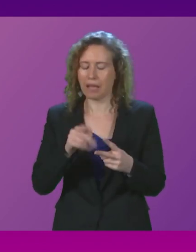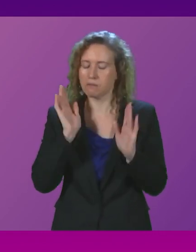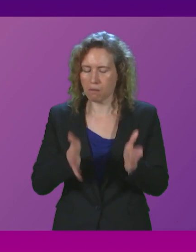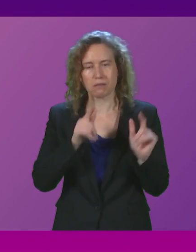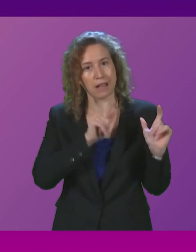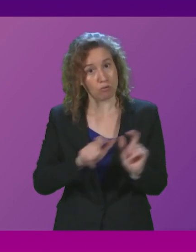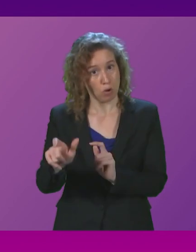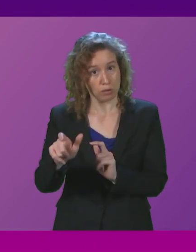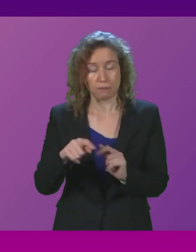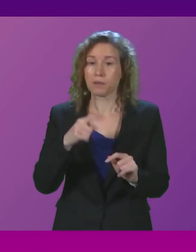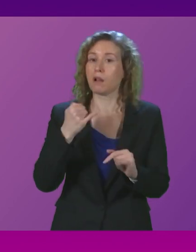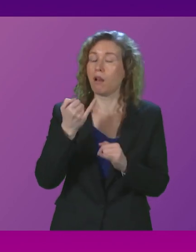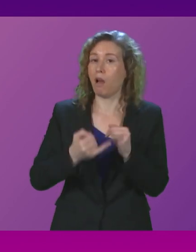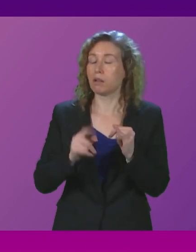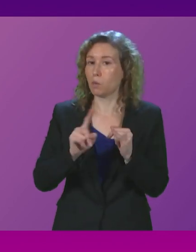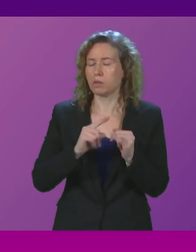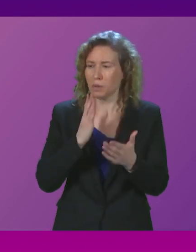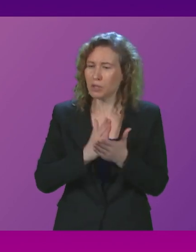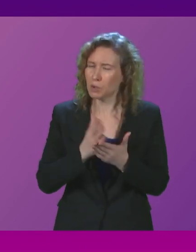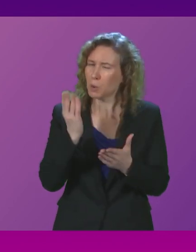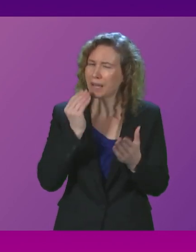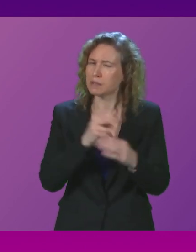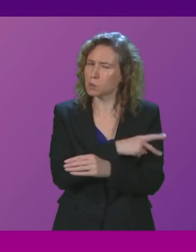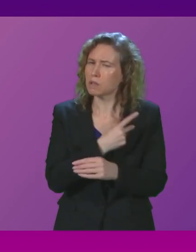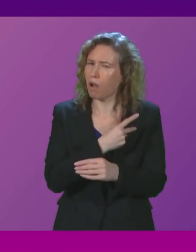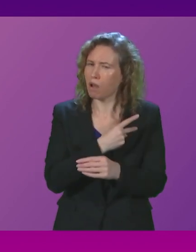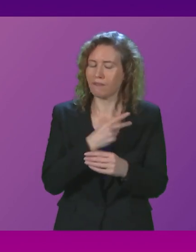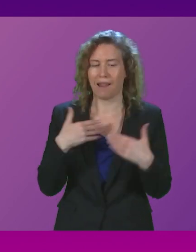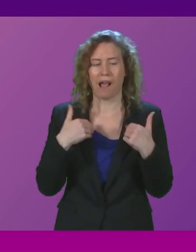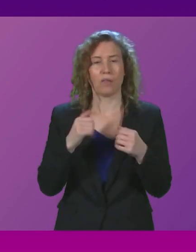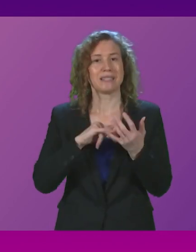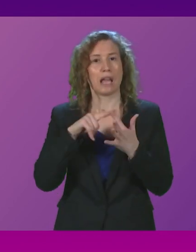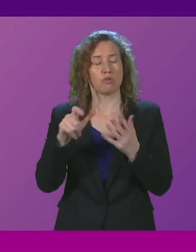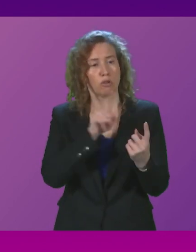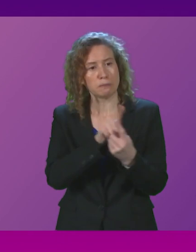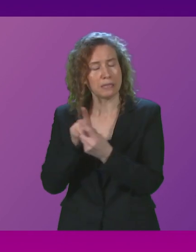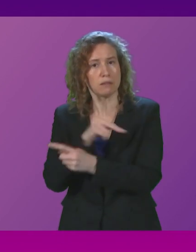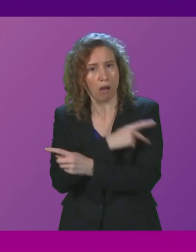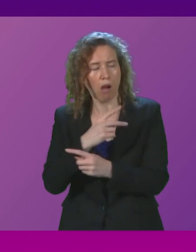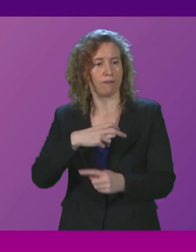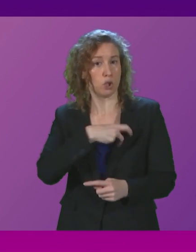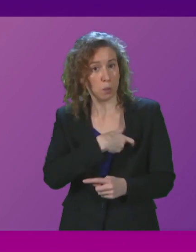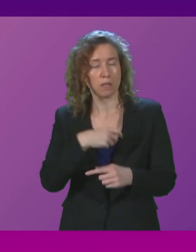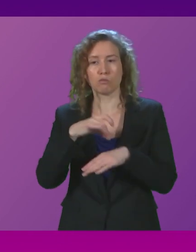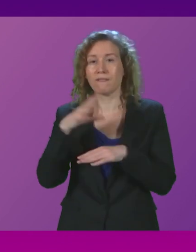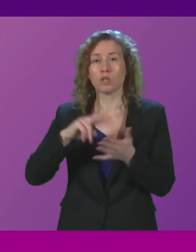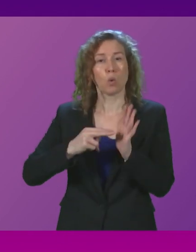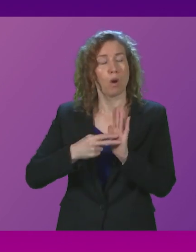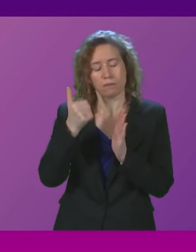Lastly, we do listen to staff. The Cabinet Secretary for Health and Social Care meets staff, unions and professional organisations regularly.